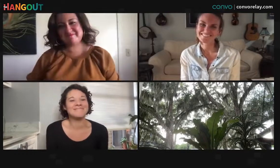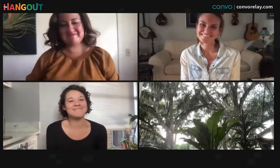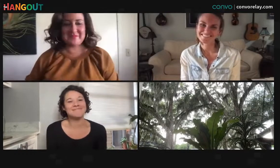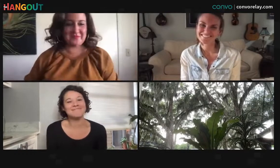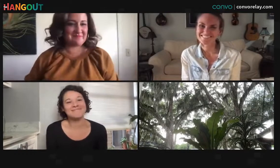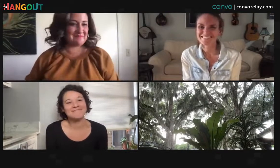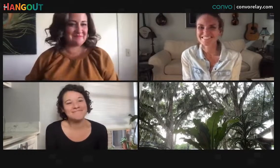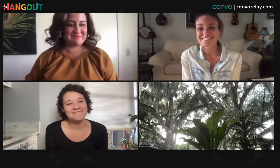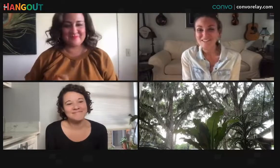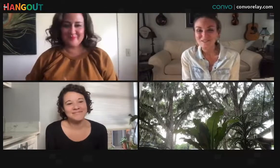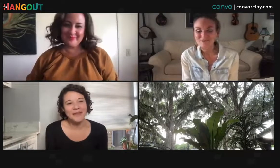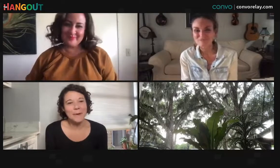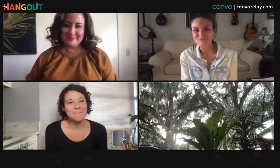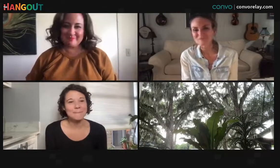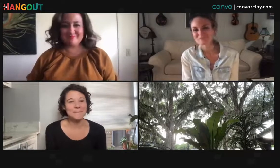so just wanted to share that out